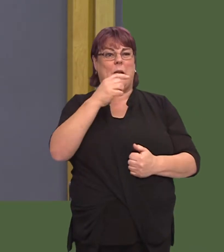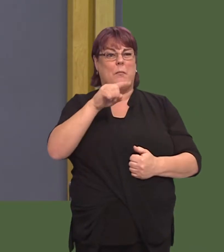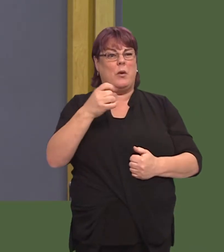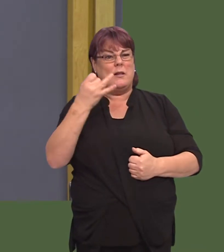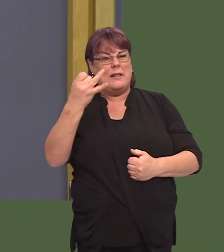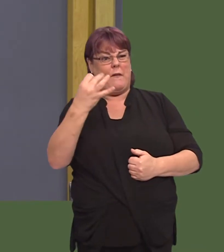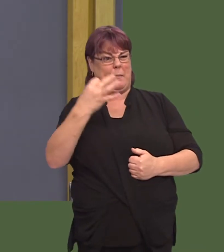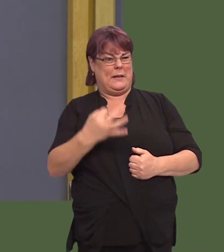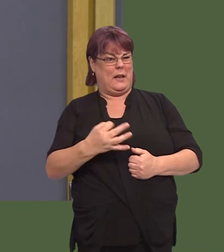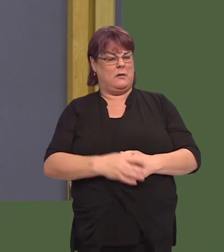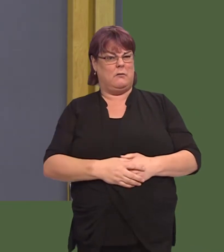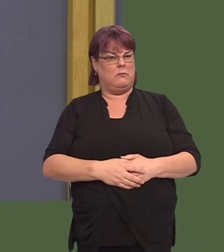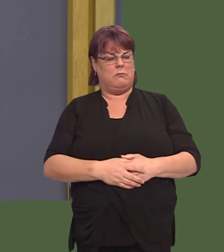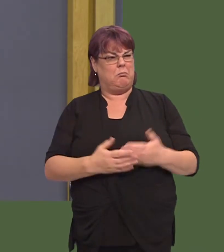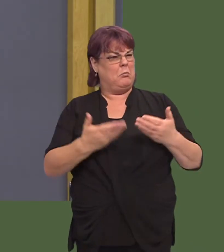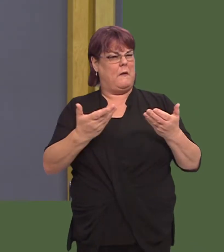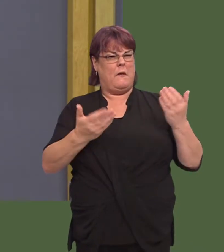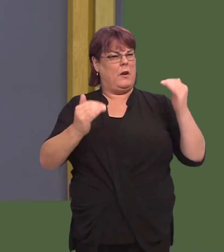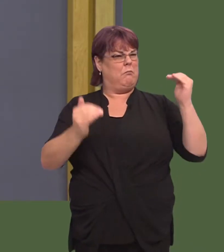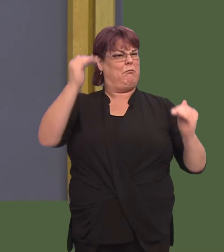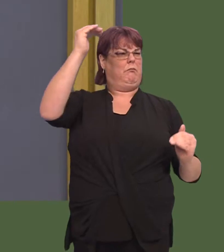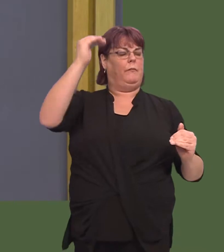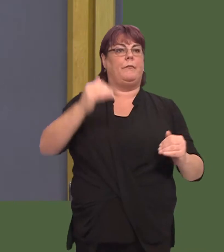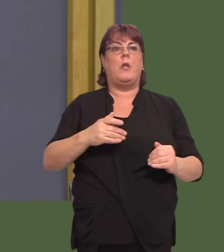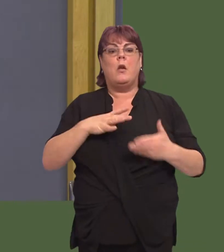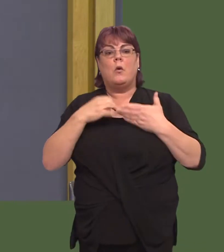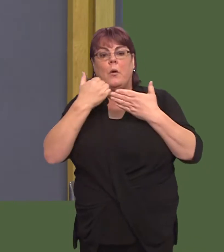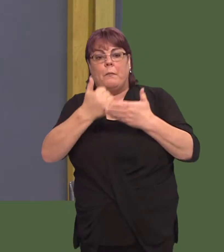What specifically can the Welsh Government do to incentivise and increase self-employment